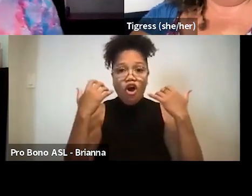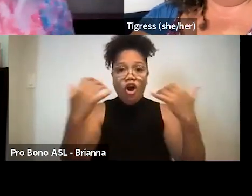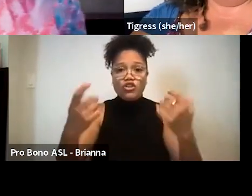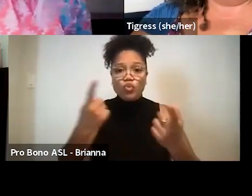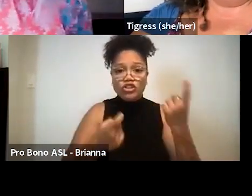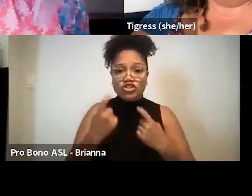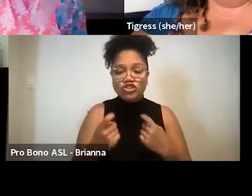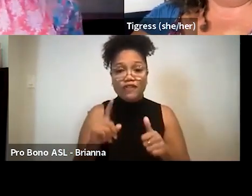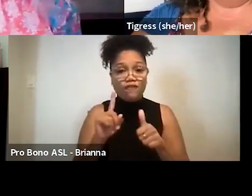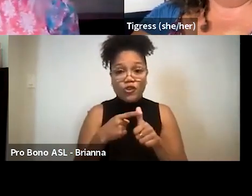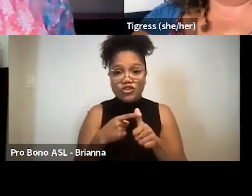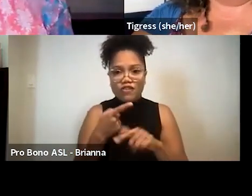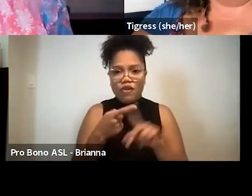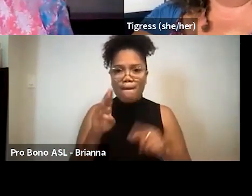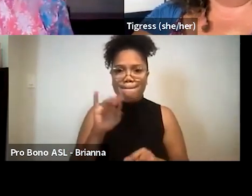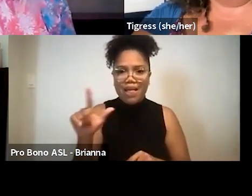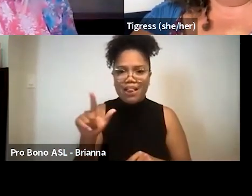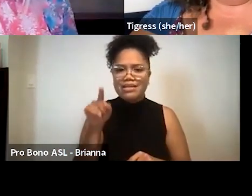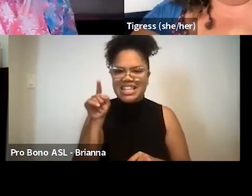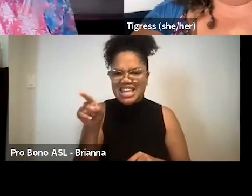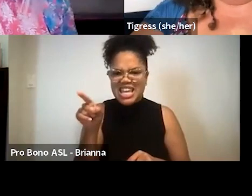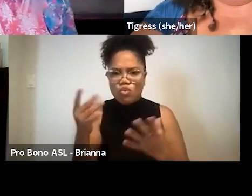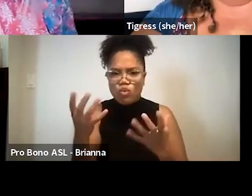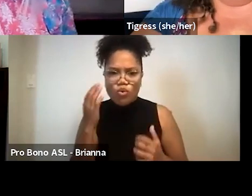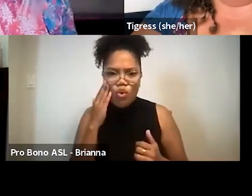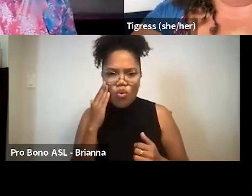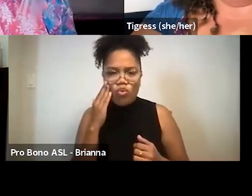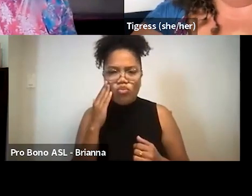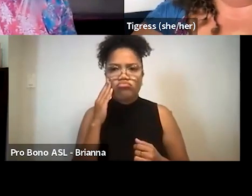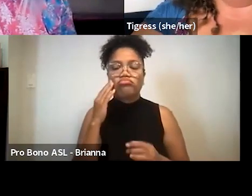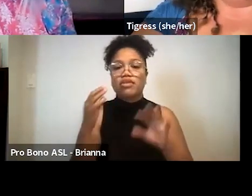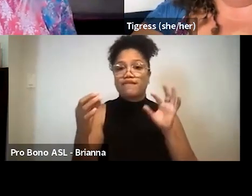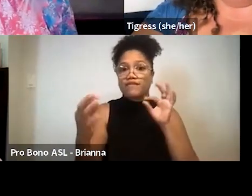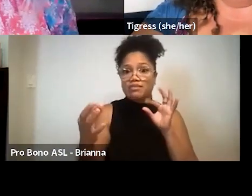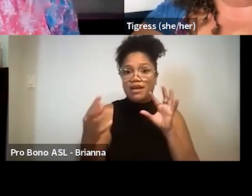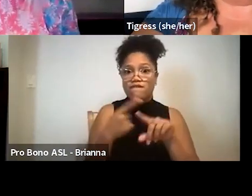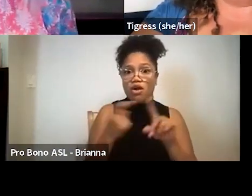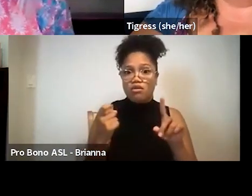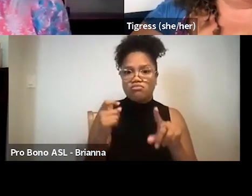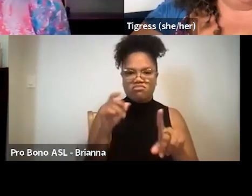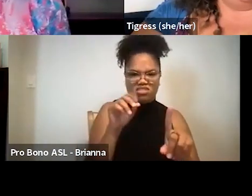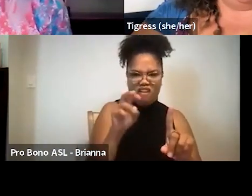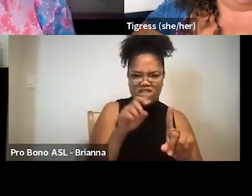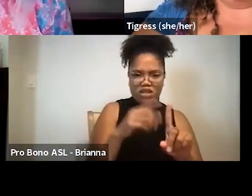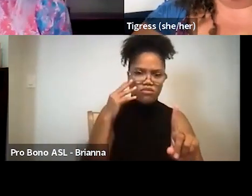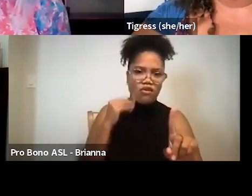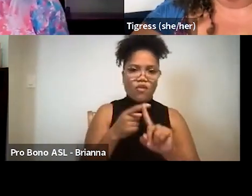And the first question came from Bill Who wants to know about the feedback that you've gotten from other executives and other corporations,